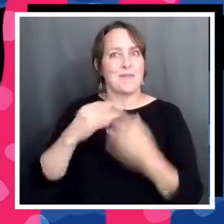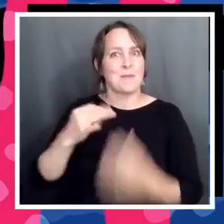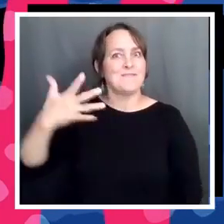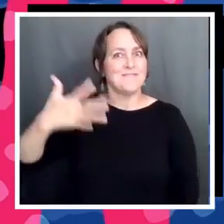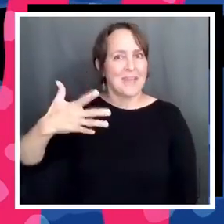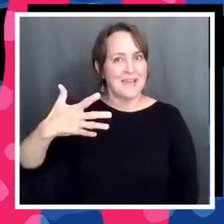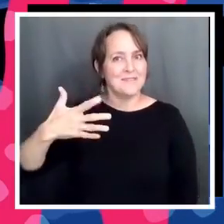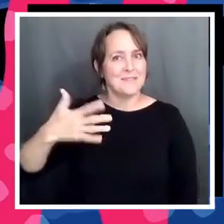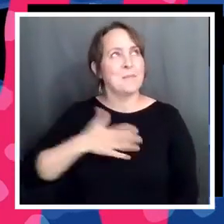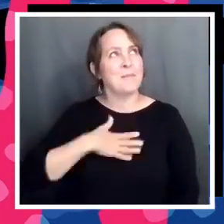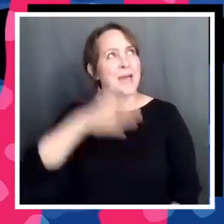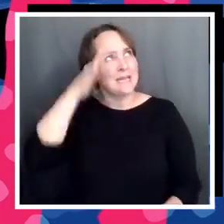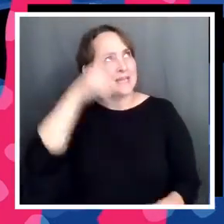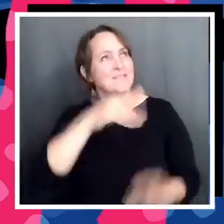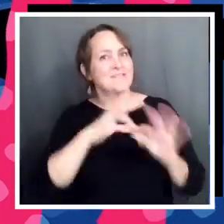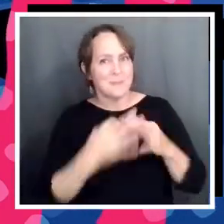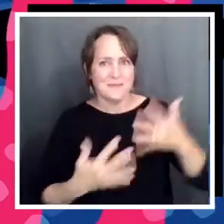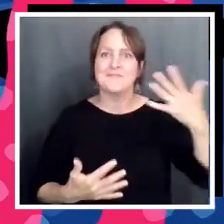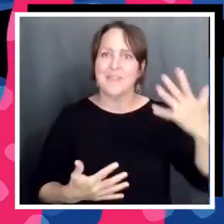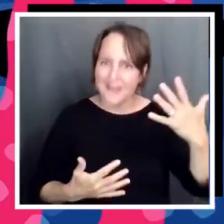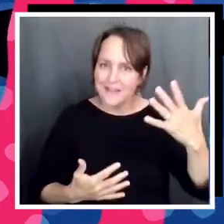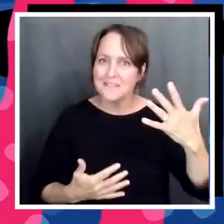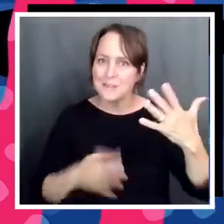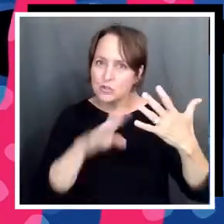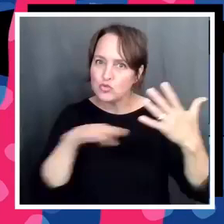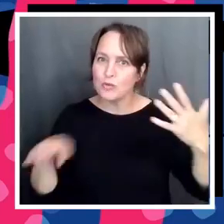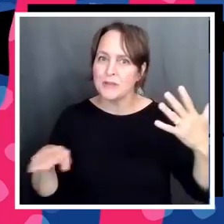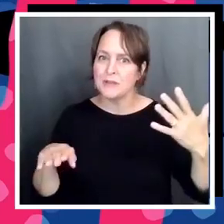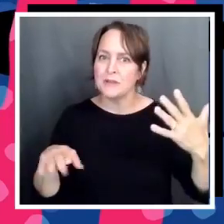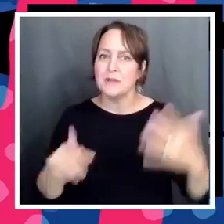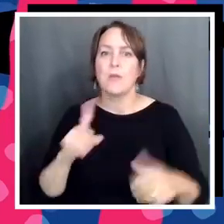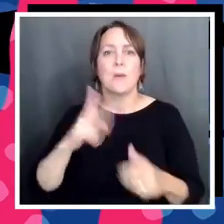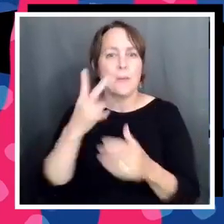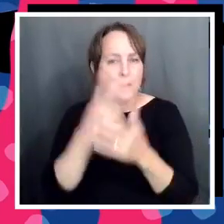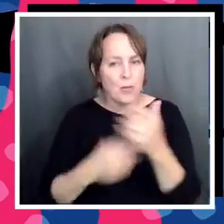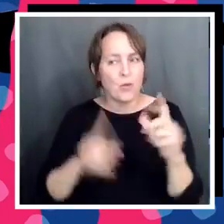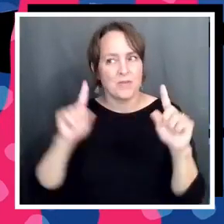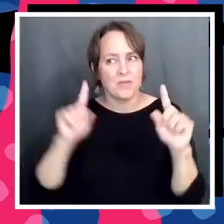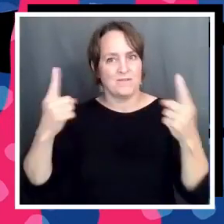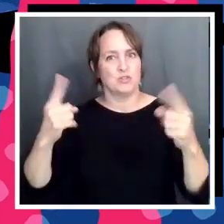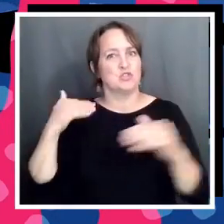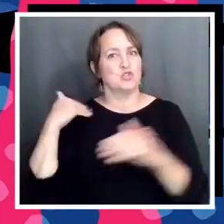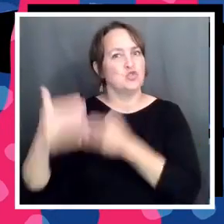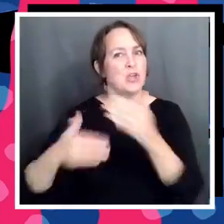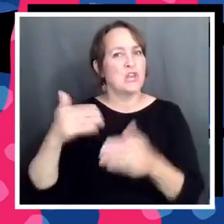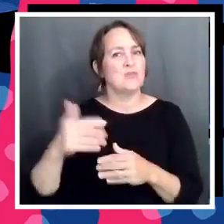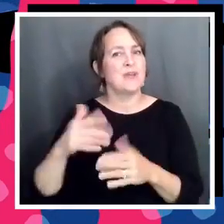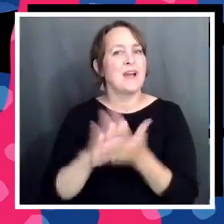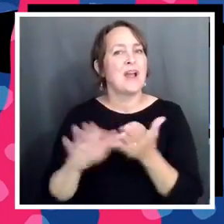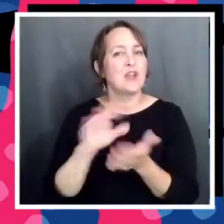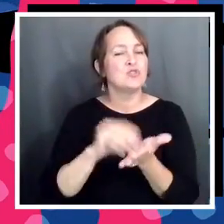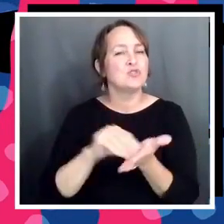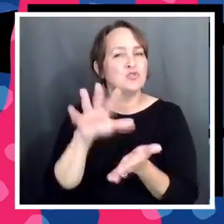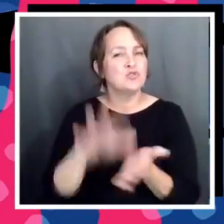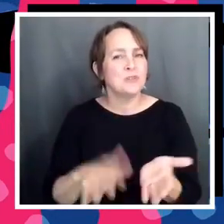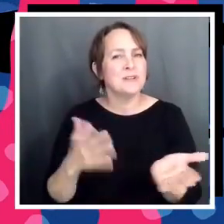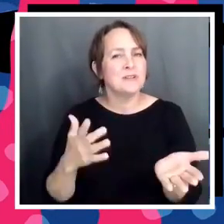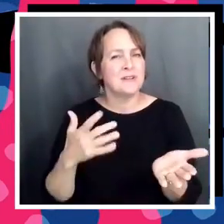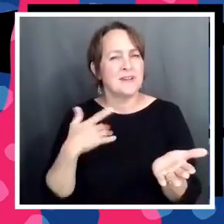KIDS. THAT GOT ME THINKING ABOUT BIG FAMILIES. I AM THE YOUNGEST OF FIVE, MY